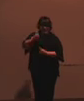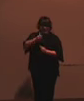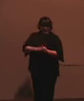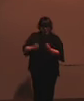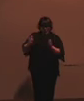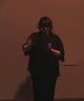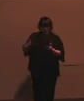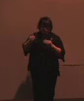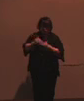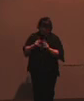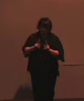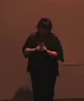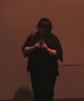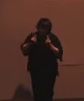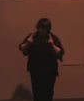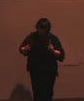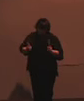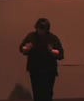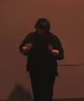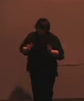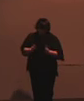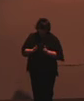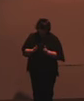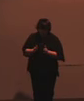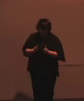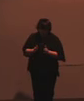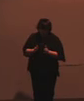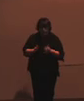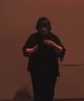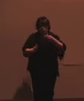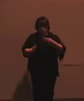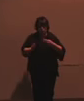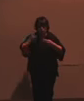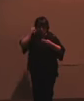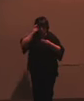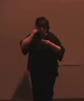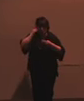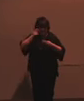One is I like to create this whole situation much more